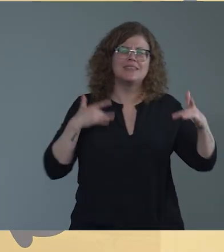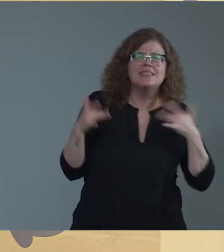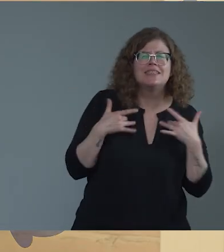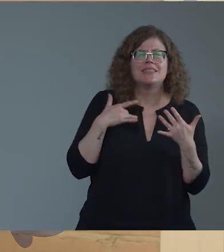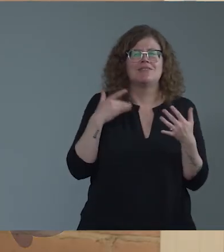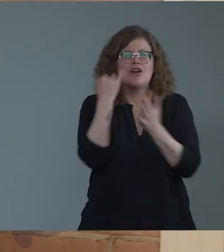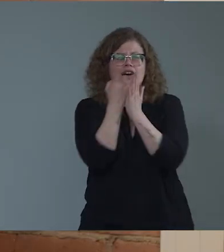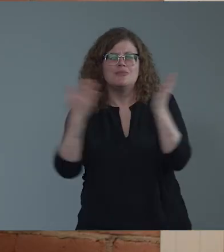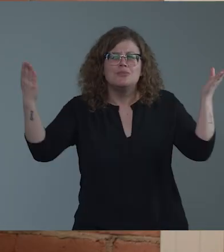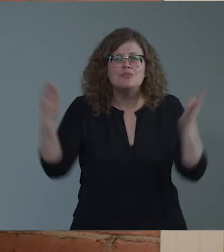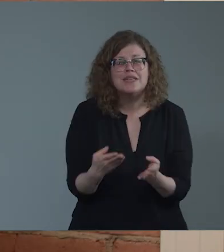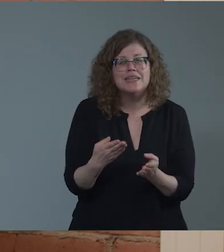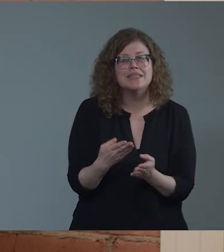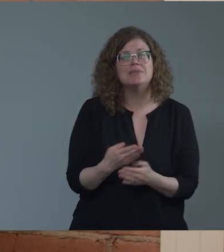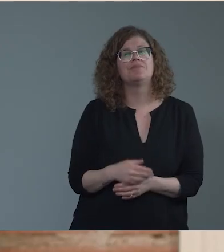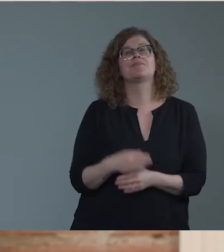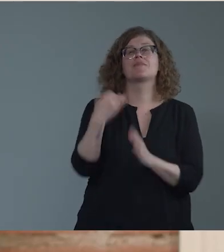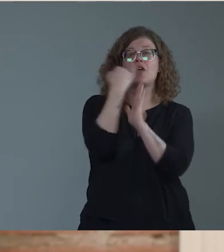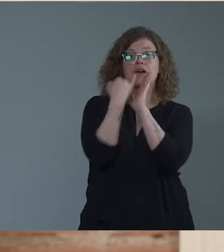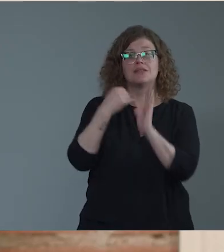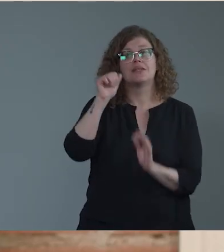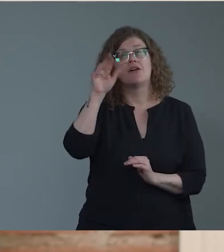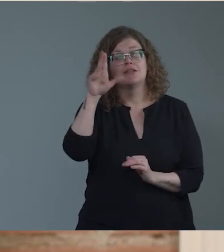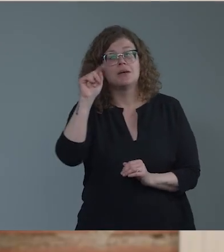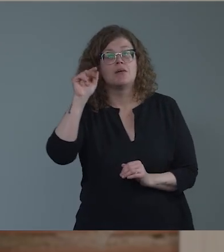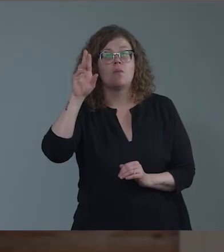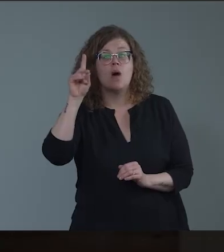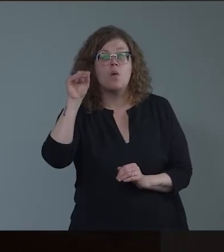And then we delve in each session a little further into each of those steps along the way.